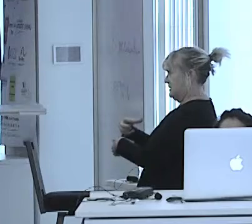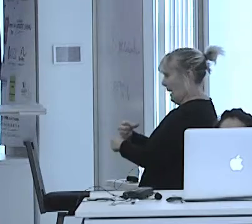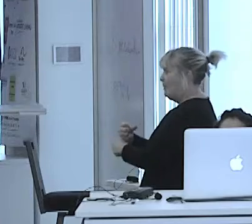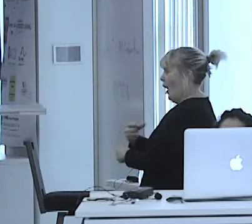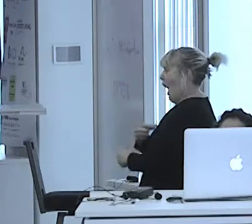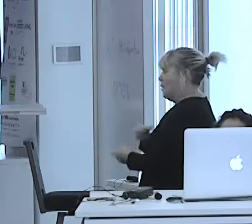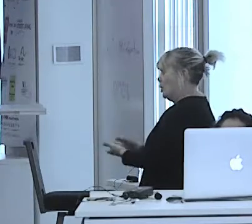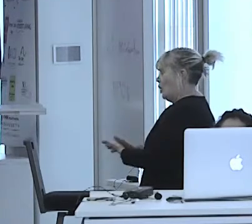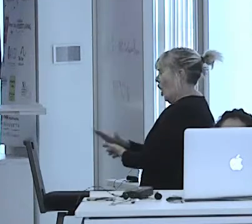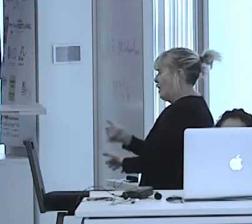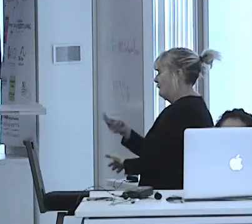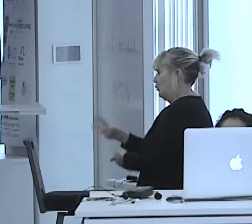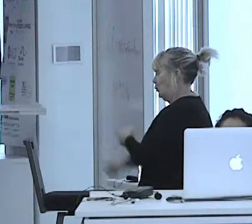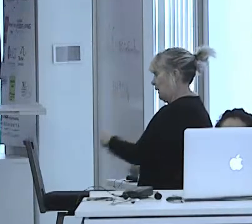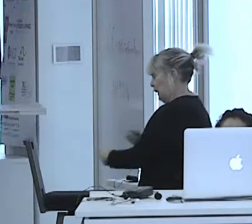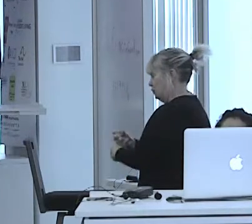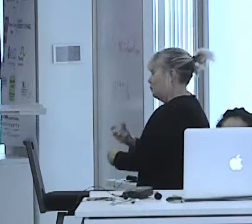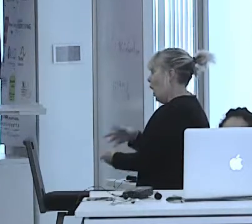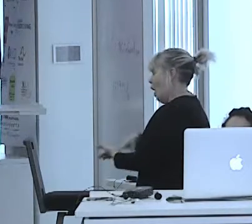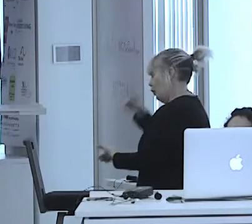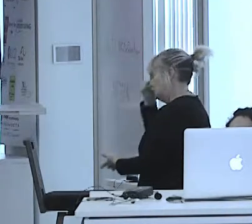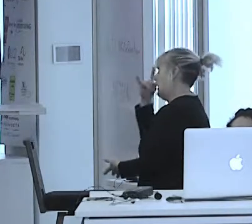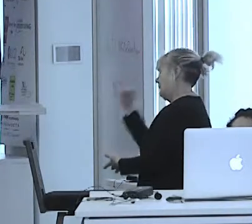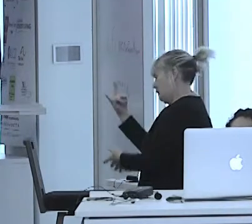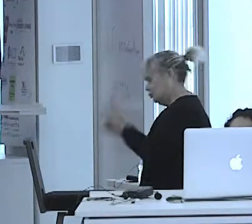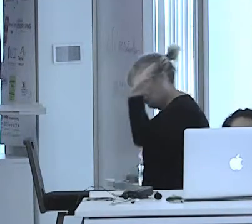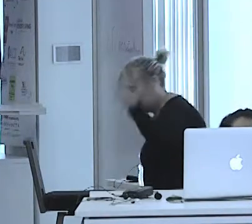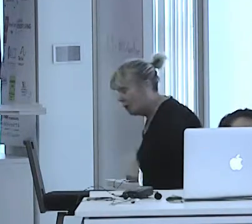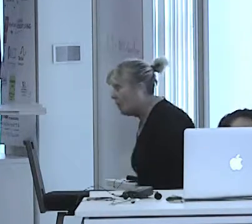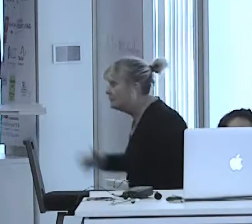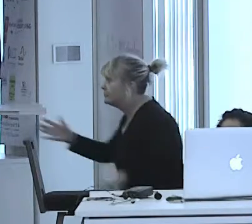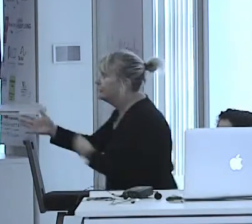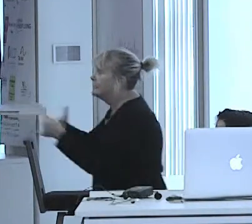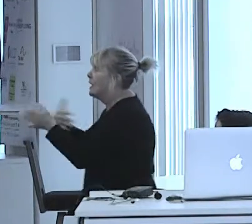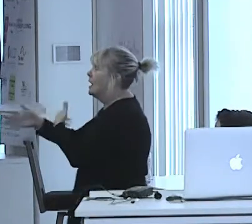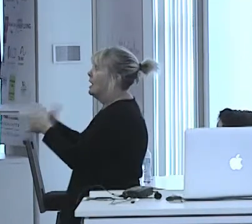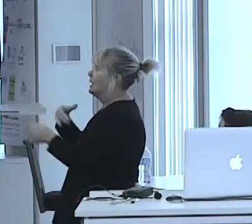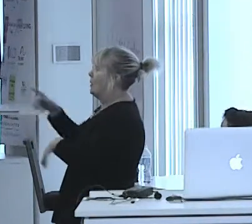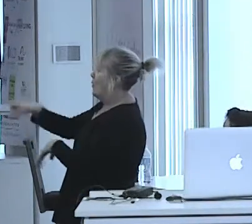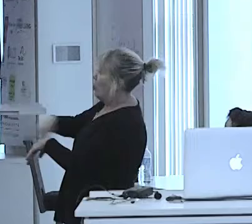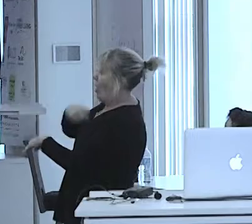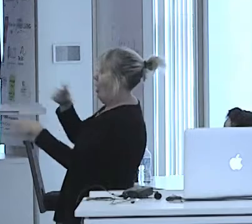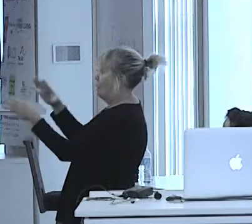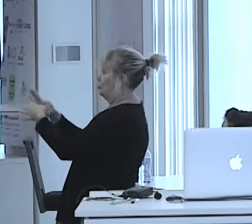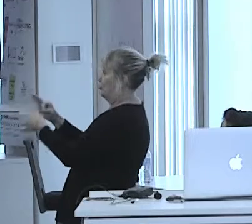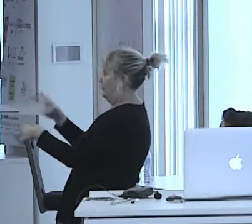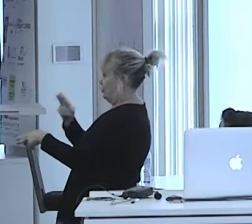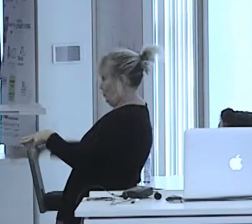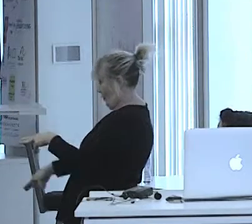so I learned how to bullshit. Long story short, in Massachusetts, they tried to,